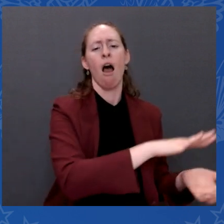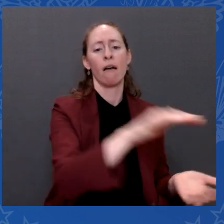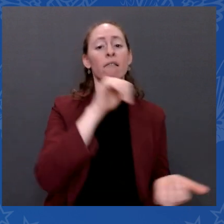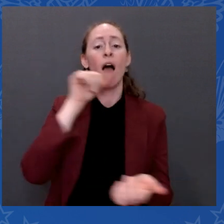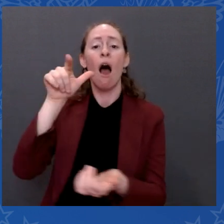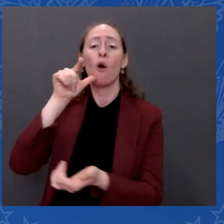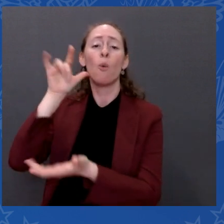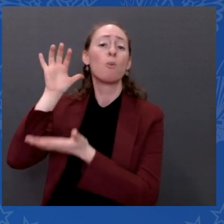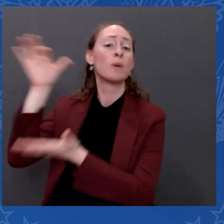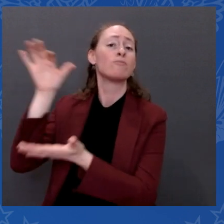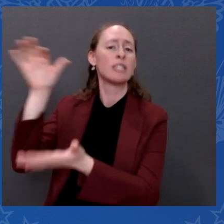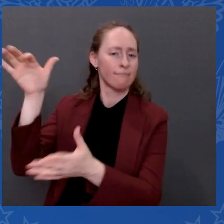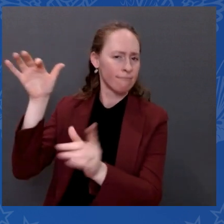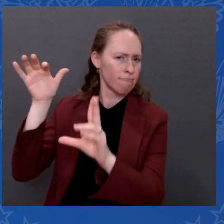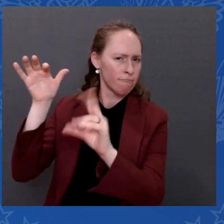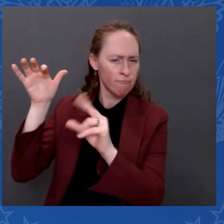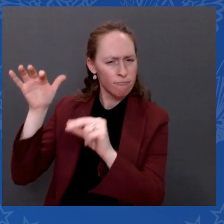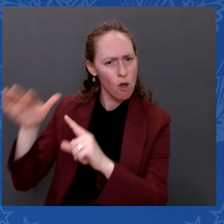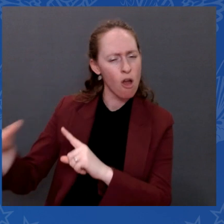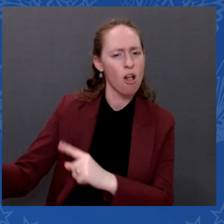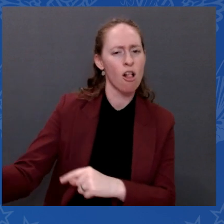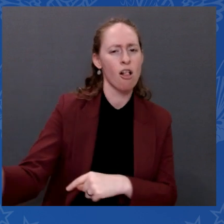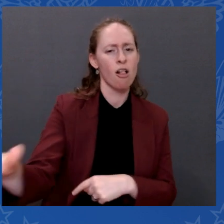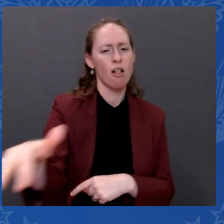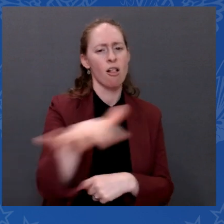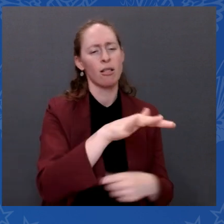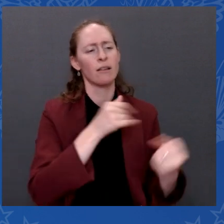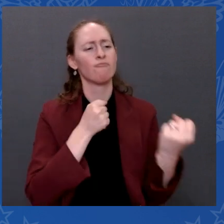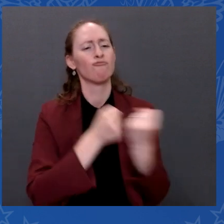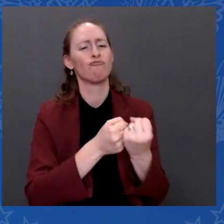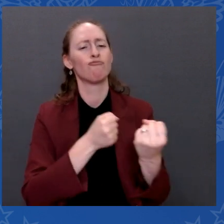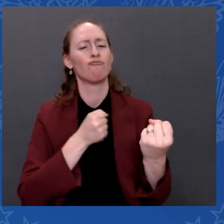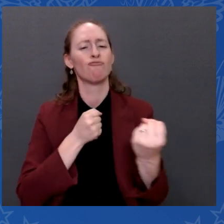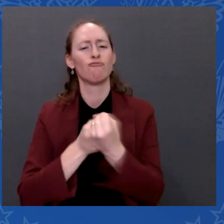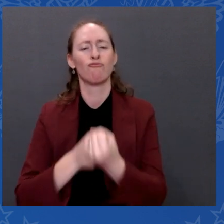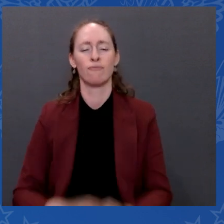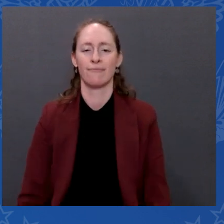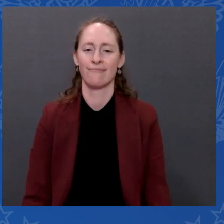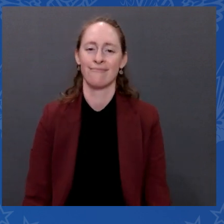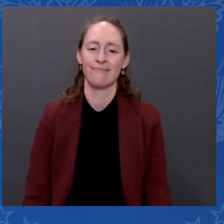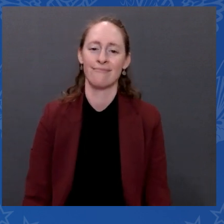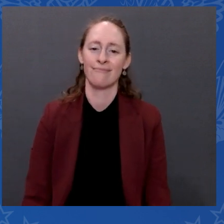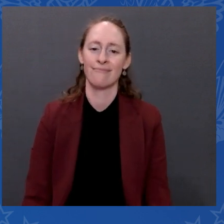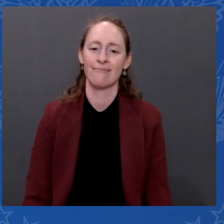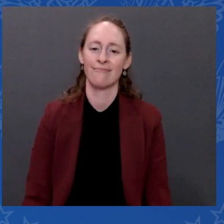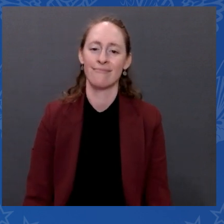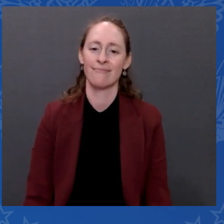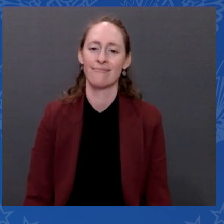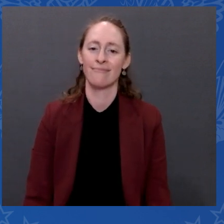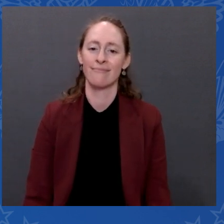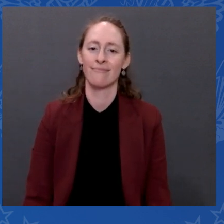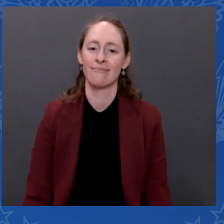including historic investments in historically Black colleges and universities and minority-serving institutions,